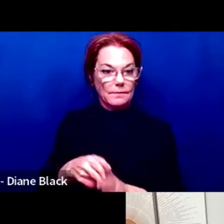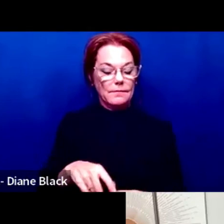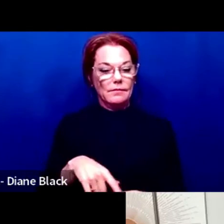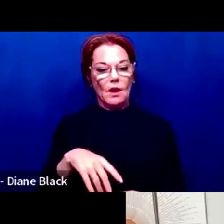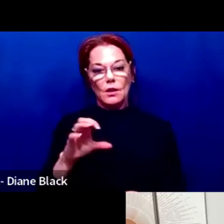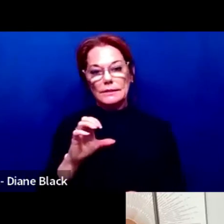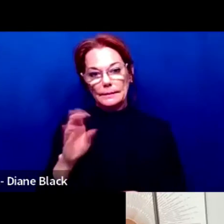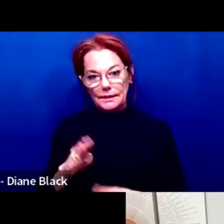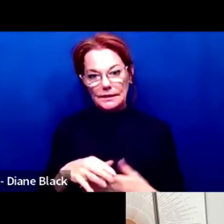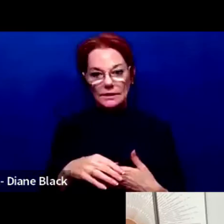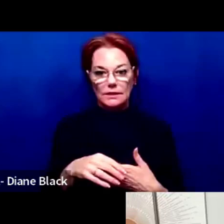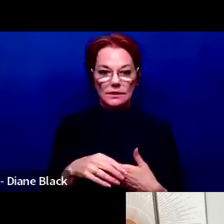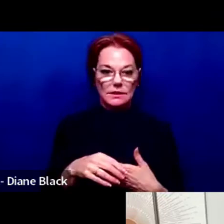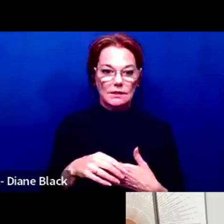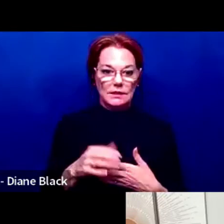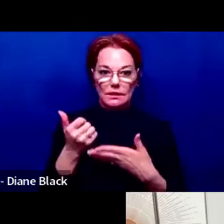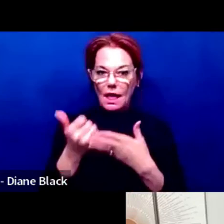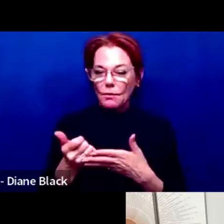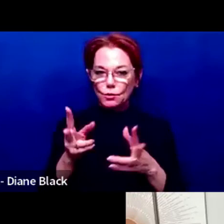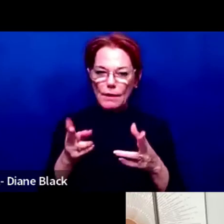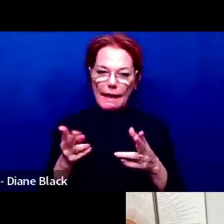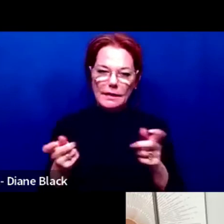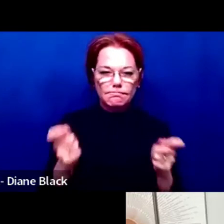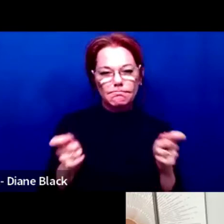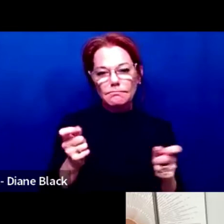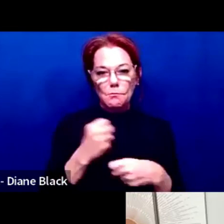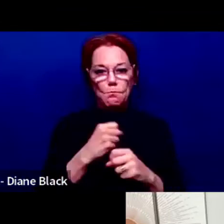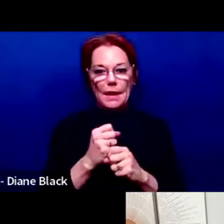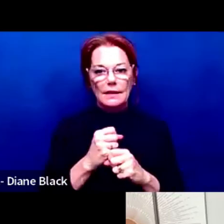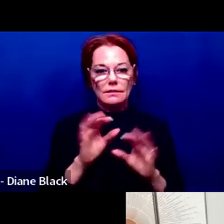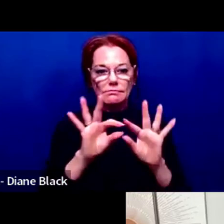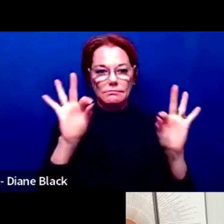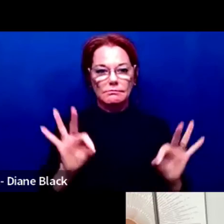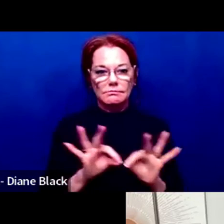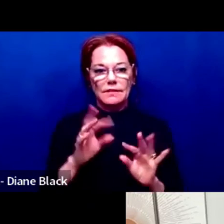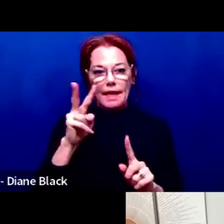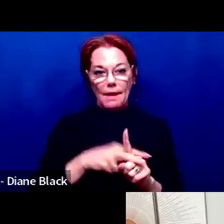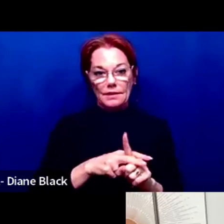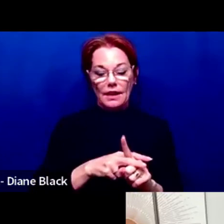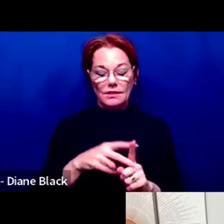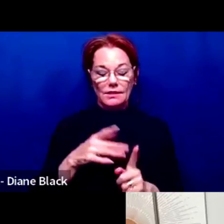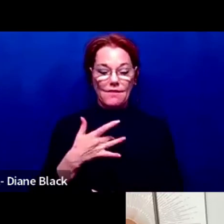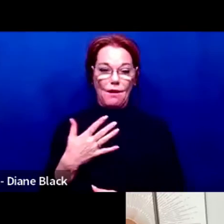to help with editing and creating the application. So I just, I thought that was wonderful. We got out we were